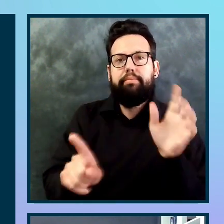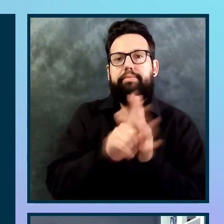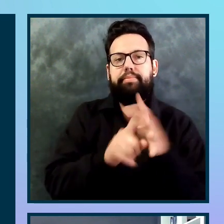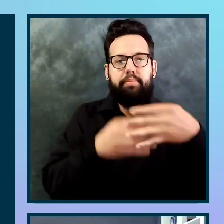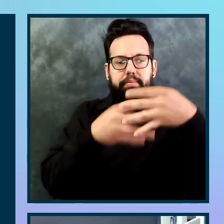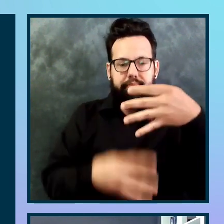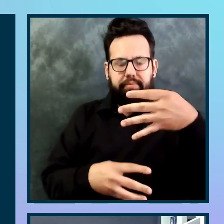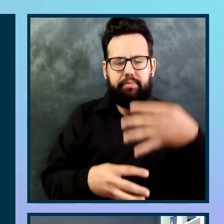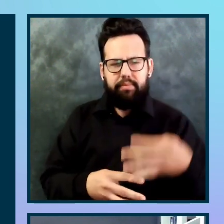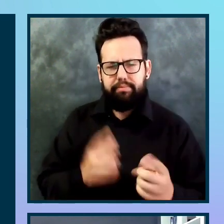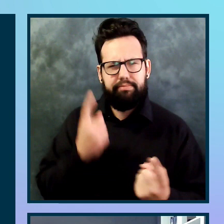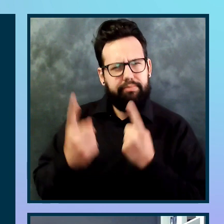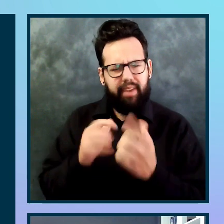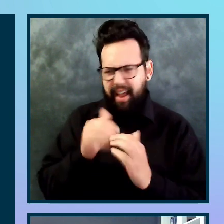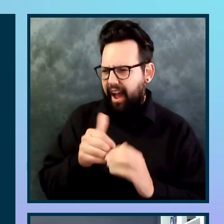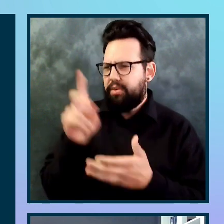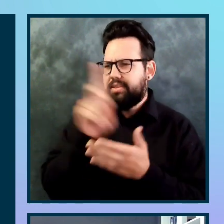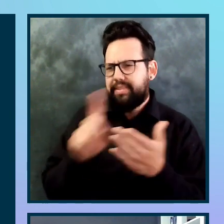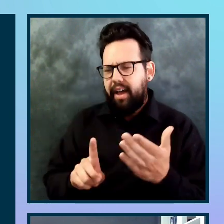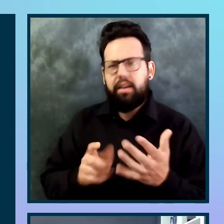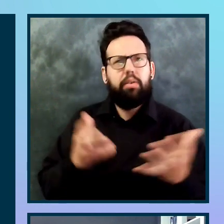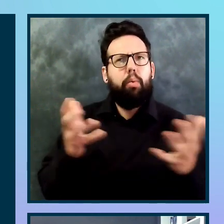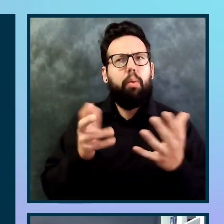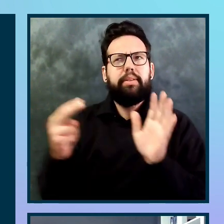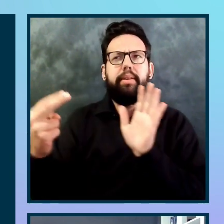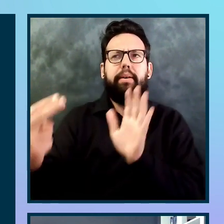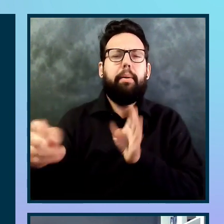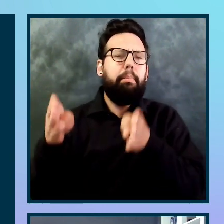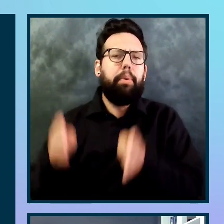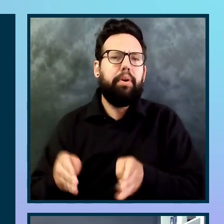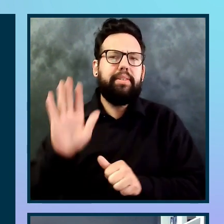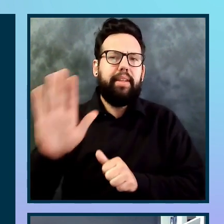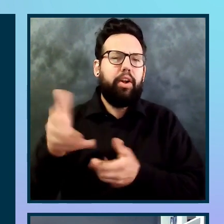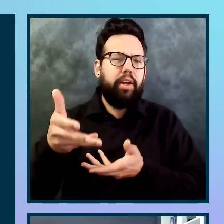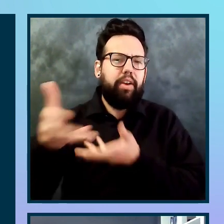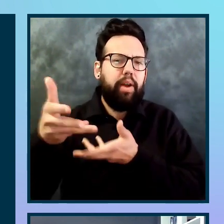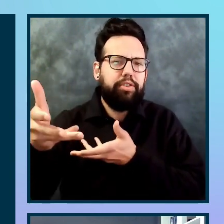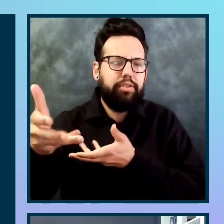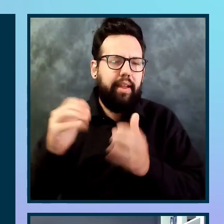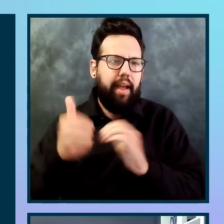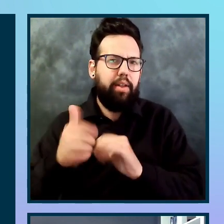we need to think now what is gonna be the interaction? So I started typing. I stop, so now what's gonna happen?